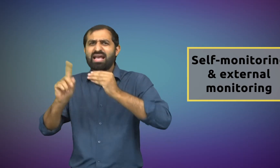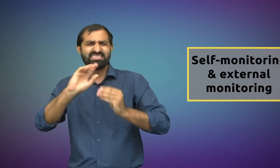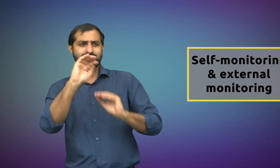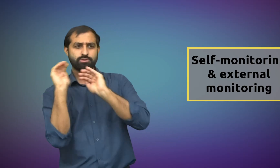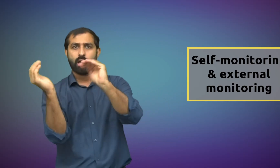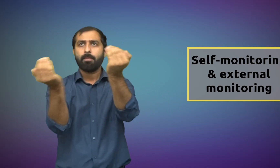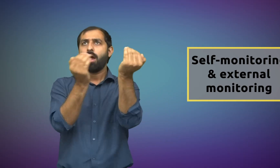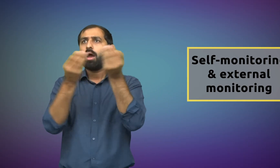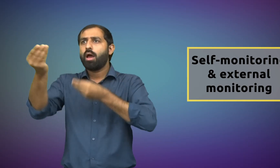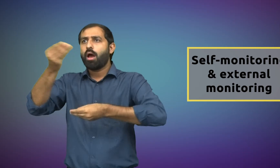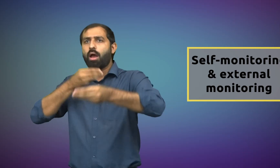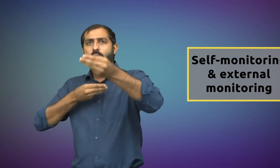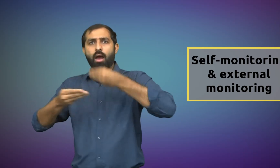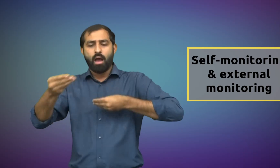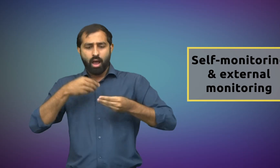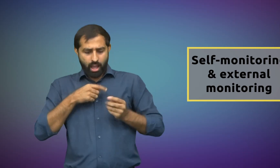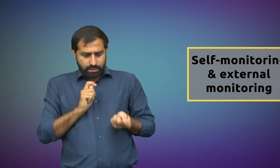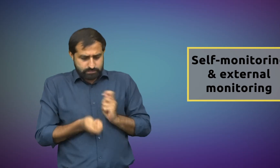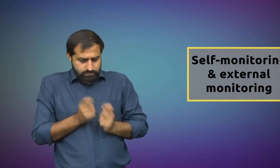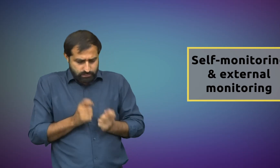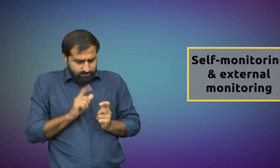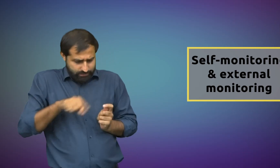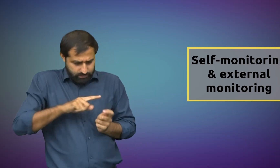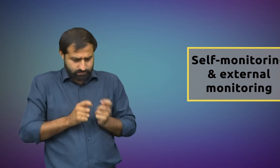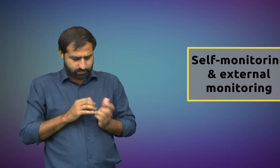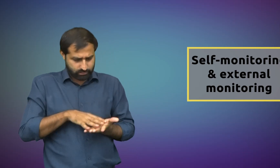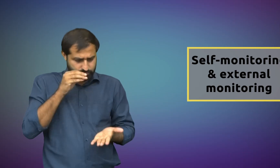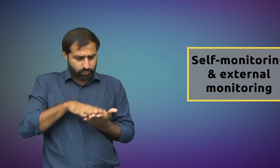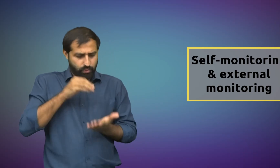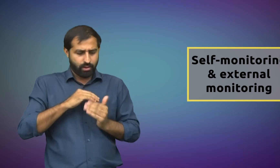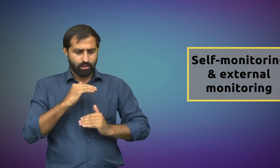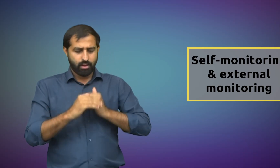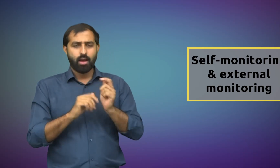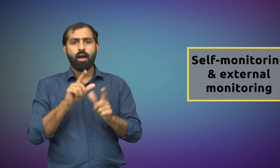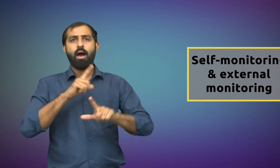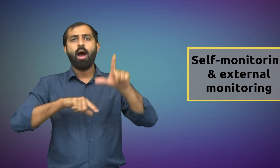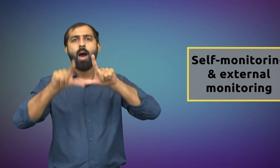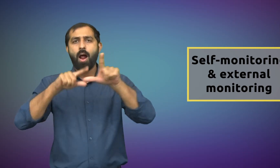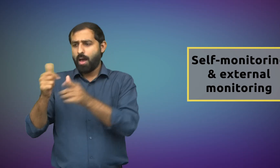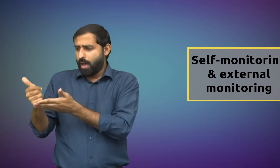But at that moment, someone may guide and monitor us. So by this, we get lot of support from external world.